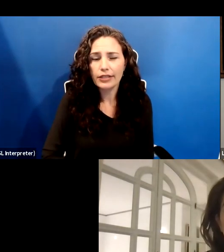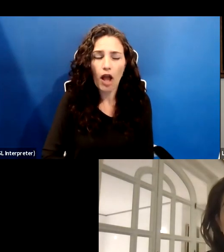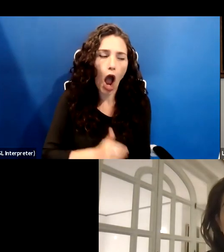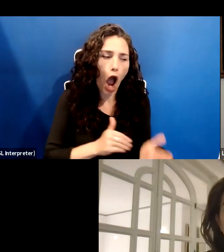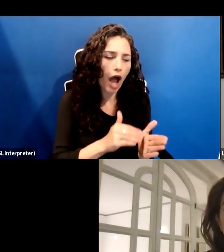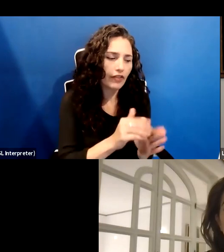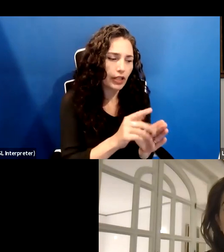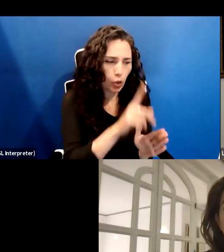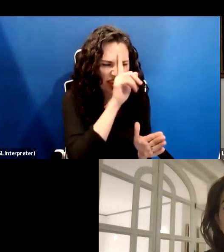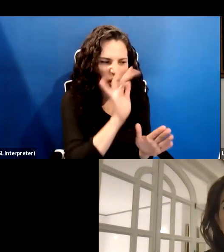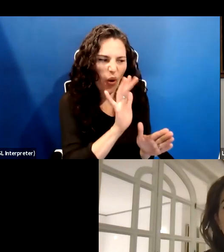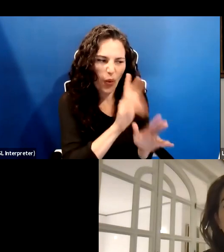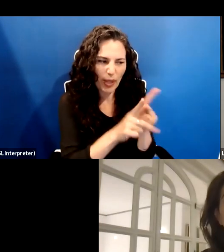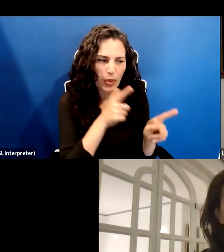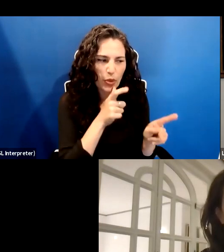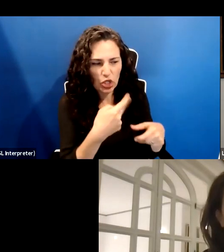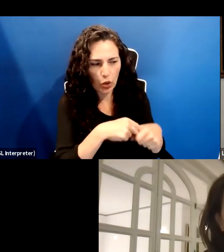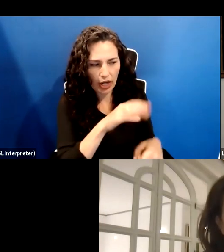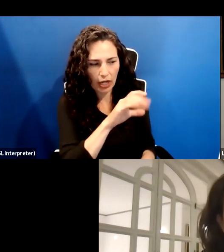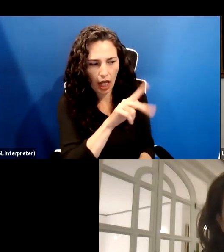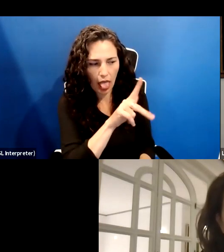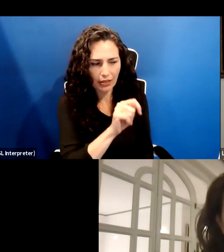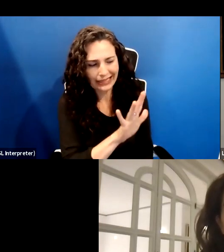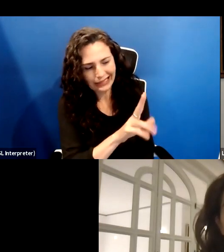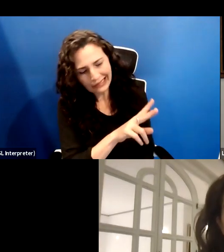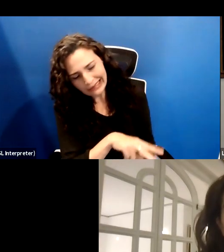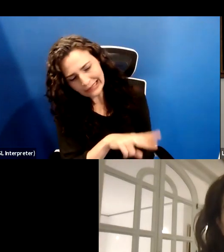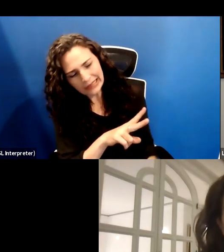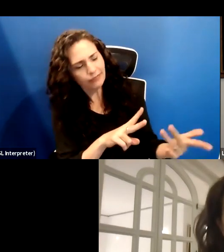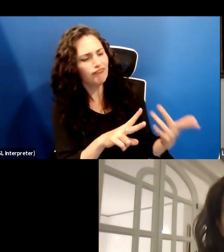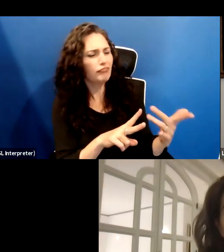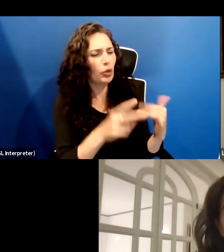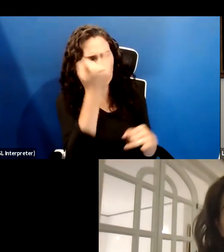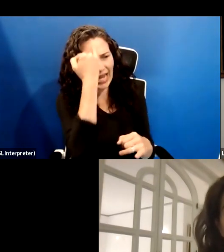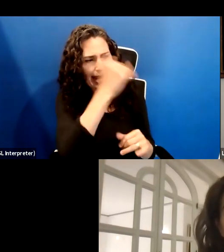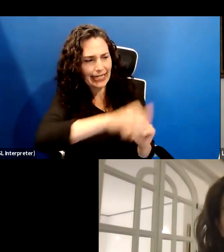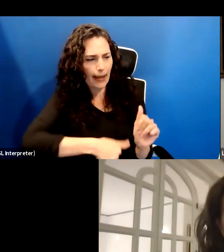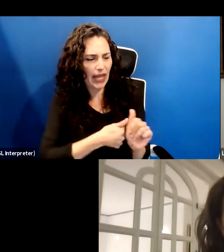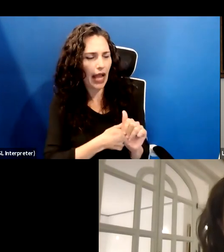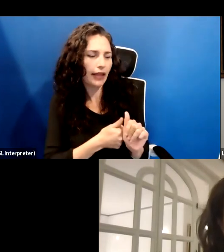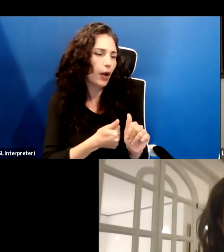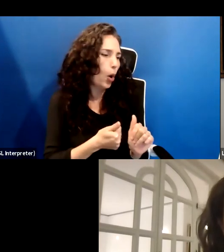people that join cults, okay. They're not, I dunno, there's an idea that somehow, you know, well, that could never happen to me